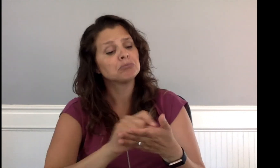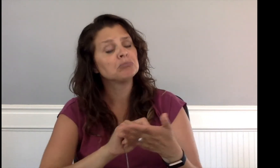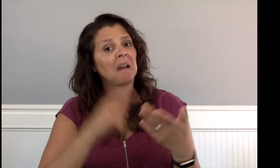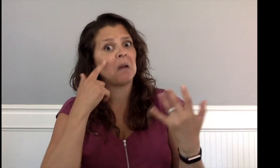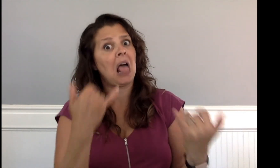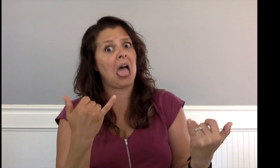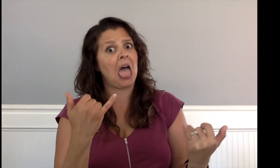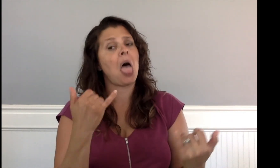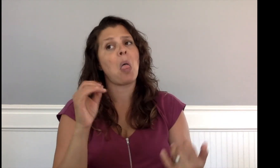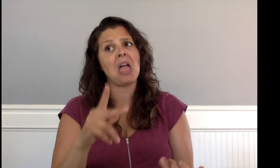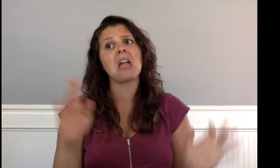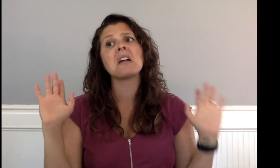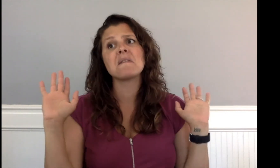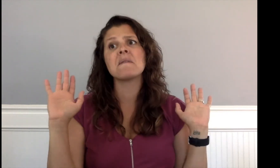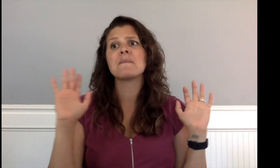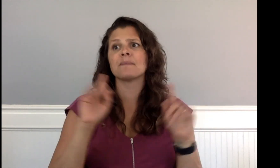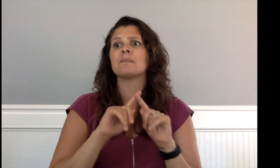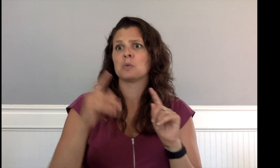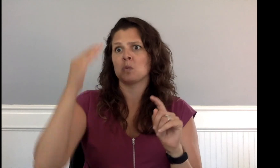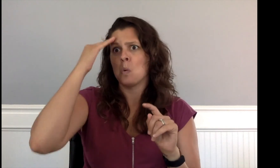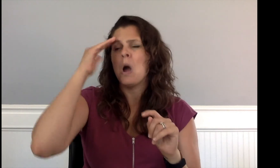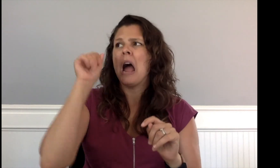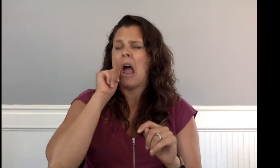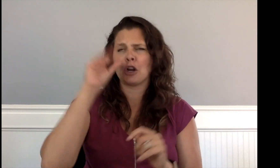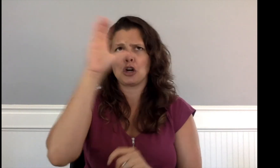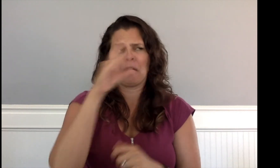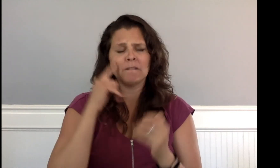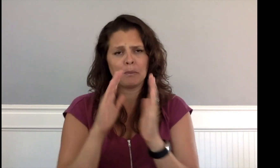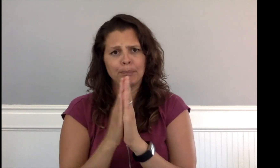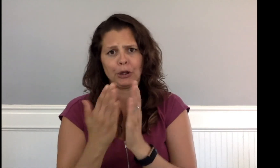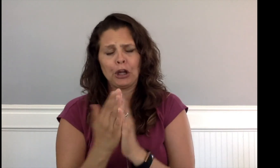"For now," Frog replied. "And we know Aggie is looking